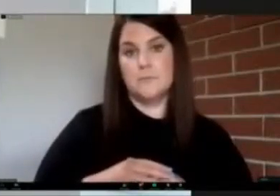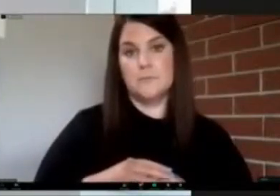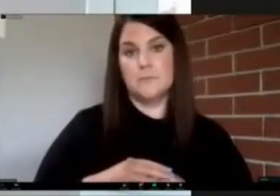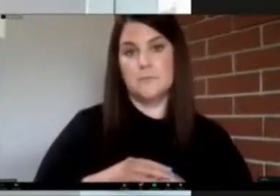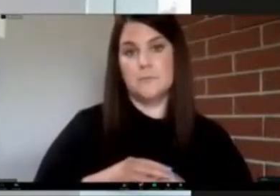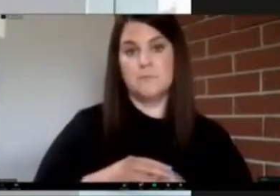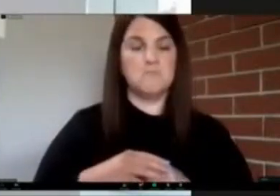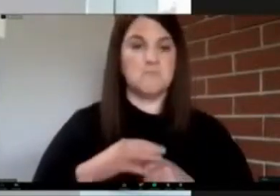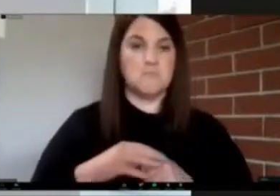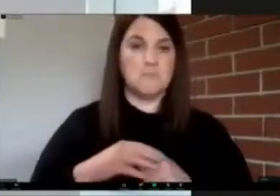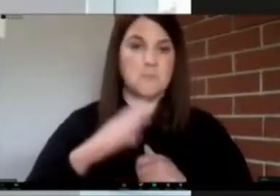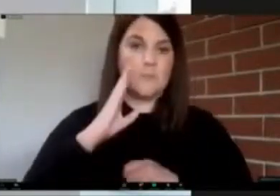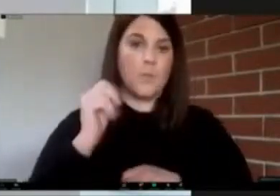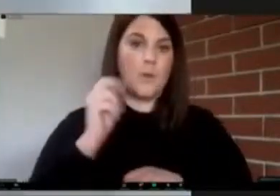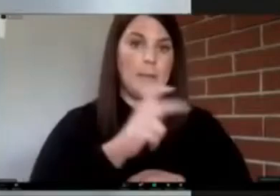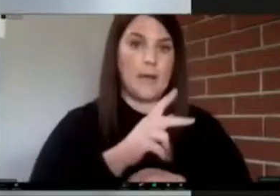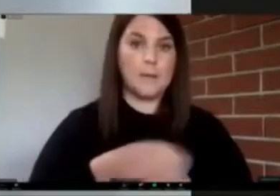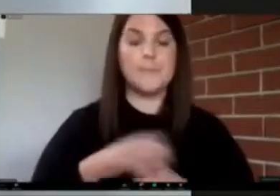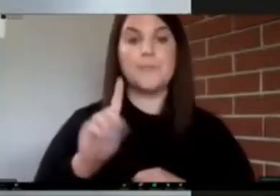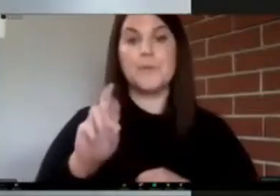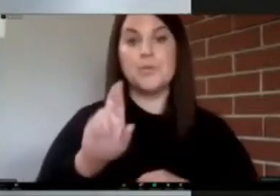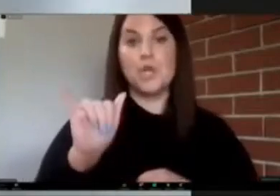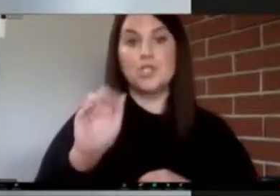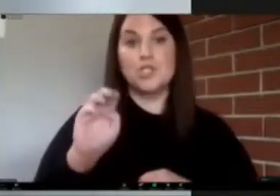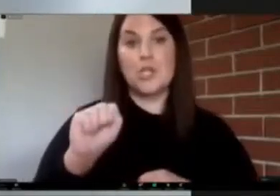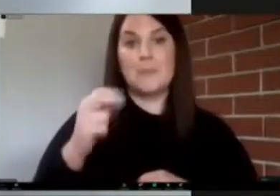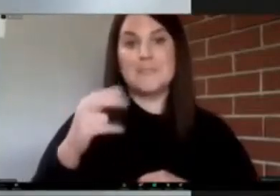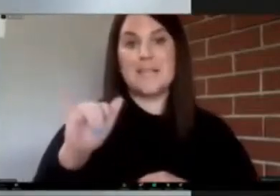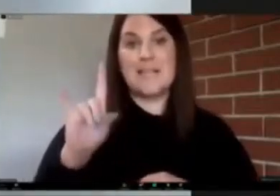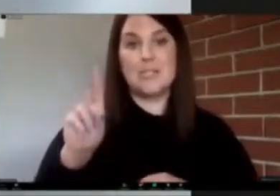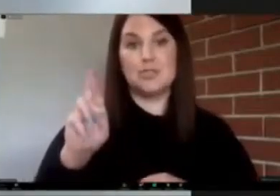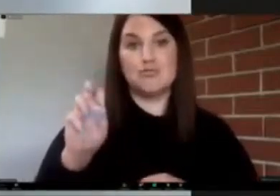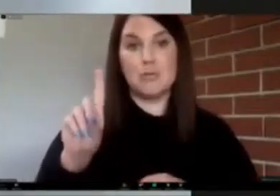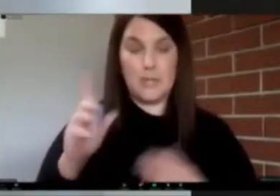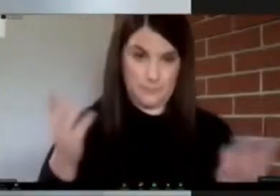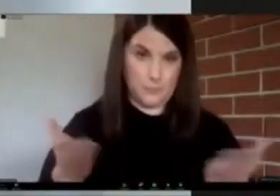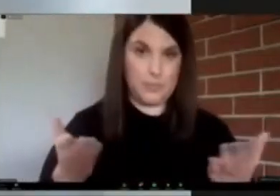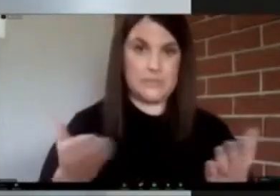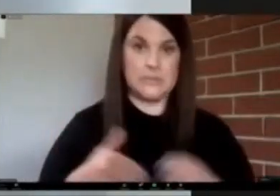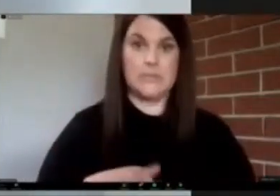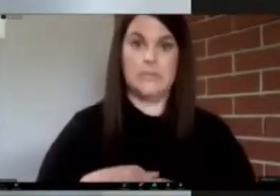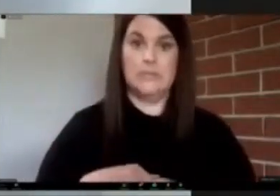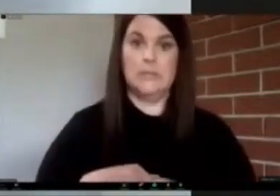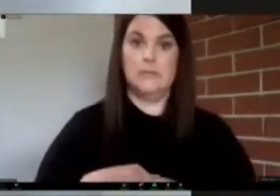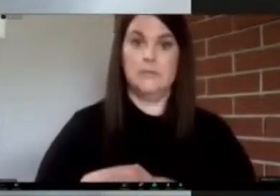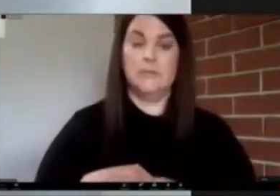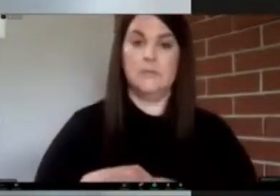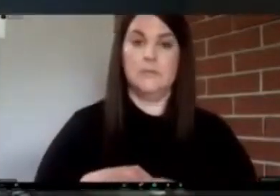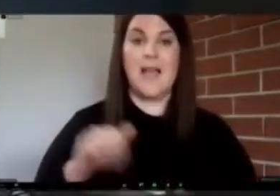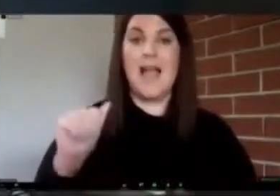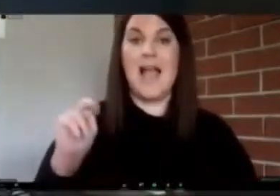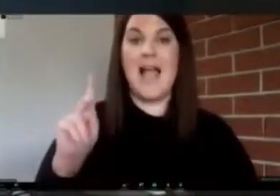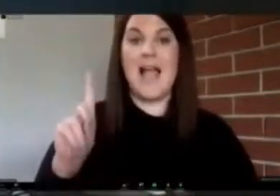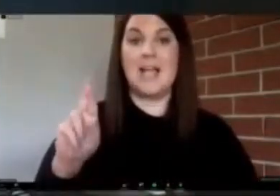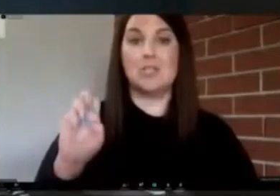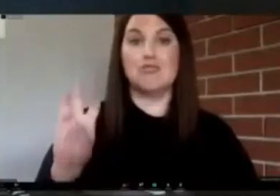James Hildreth: Present. Minh Wendt: Mr. Andrew Imparato. Andrew Imparato: Present.